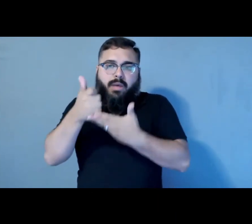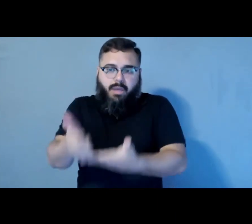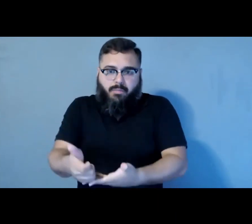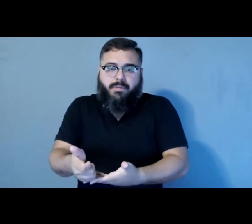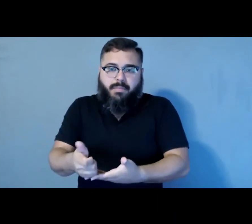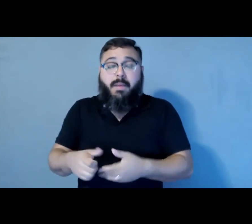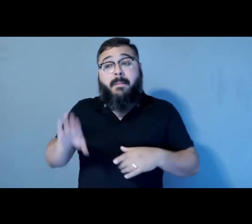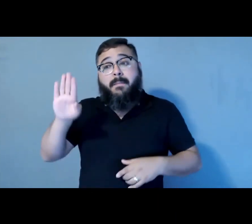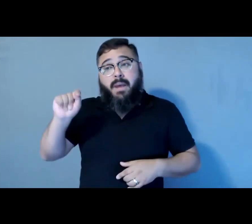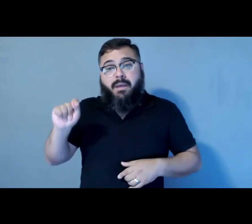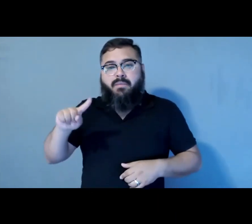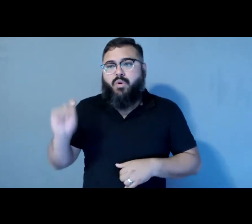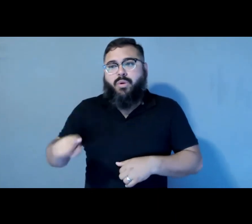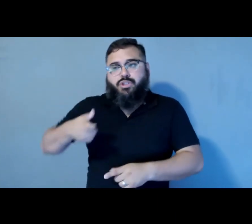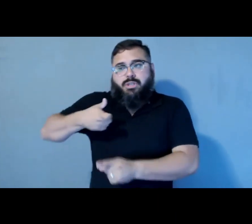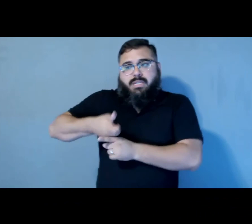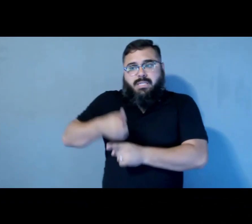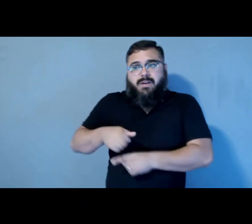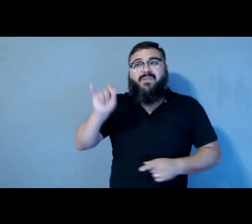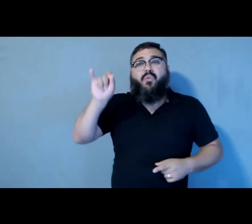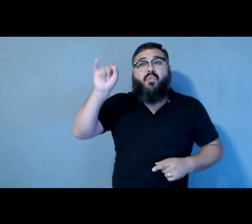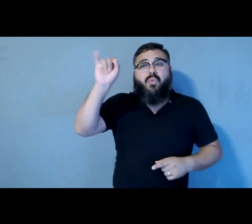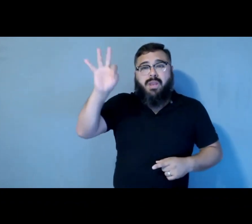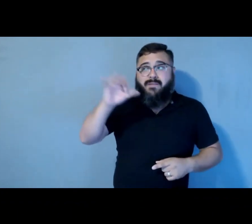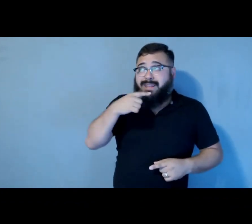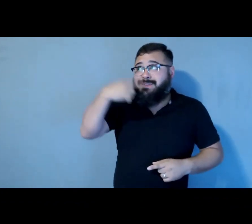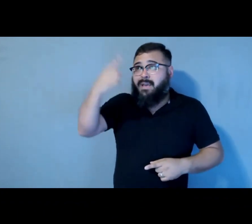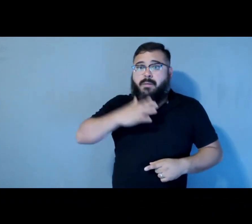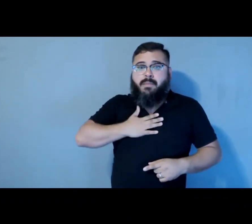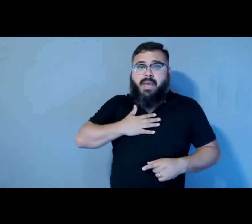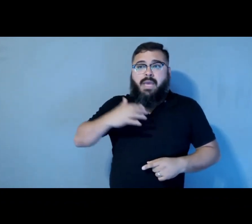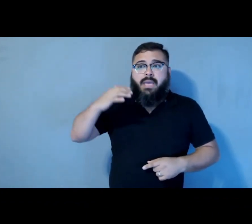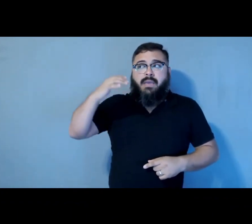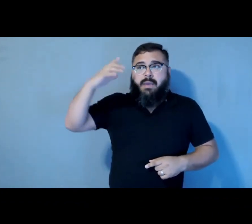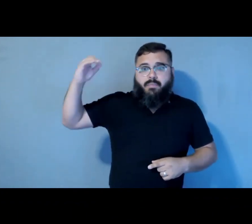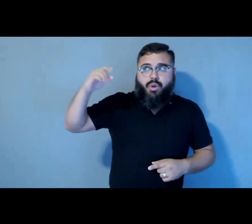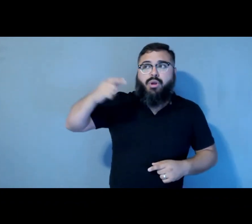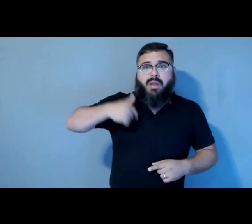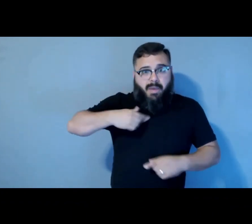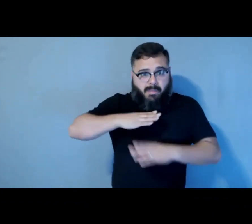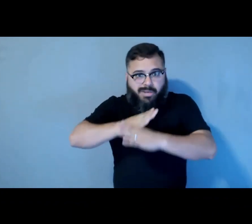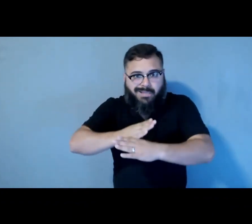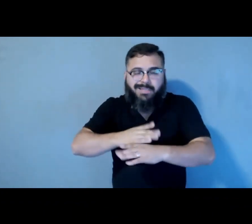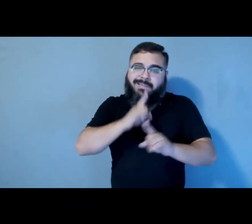But the question itself of what if I didn't tell my employer and then I have an episode of work, am I protected? The answer is probably not.